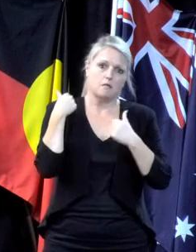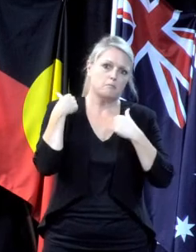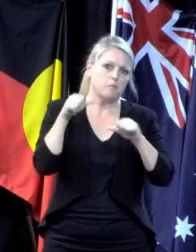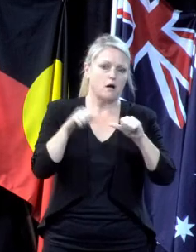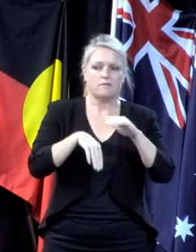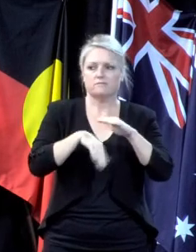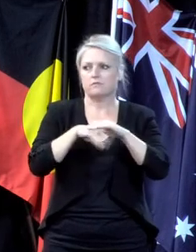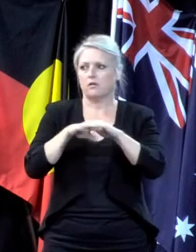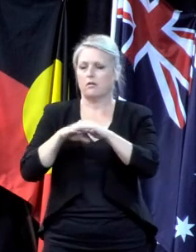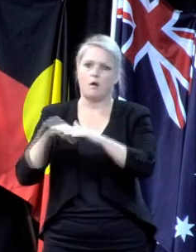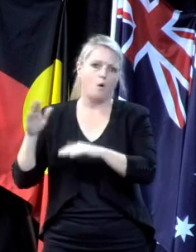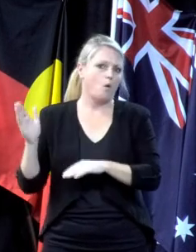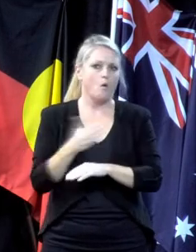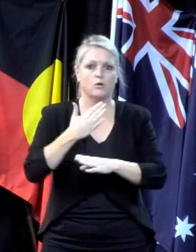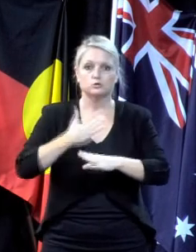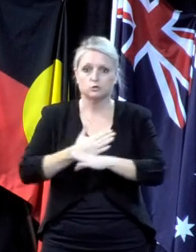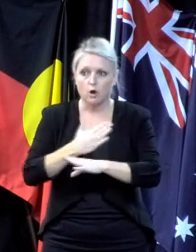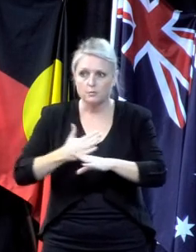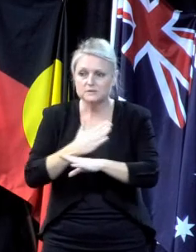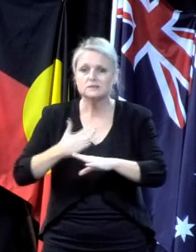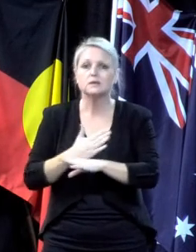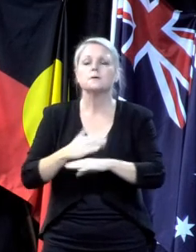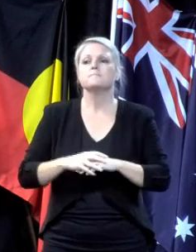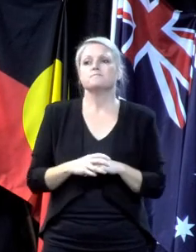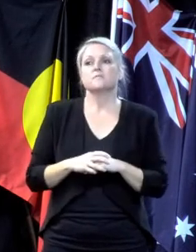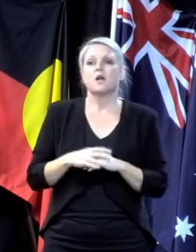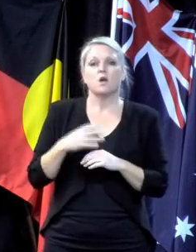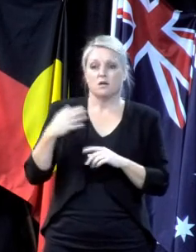We’ve gone for large periods of time without the – the staff that we’ve